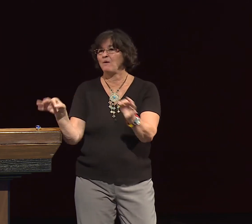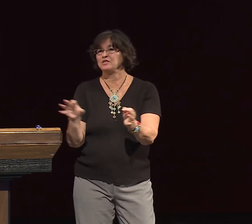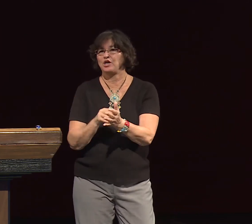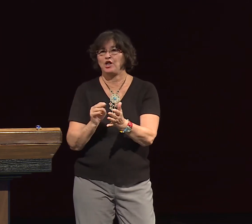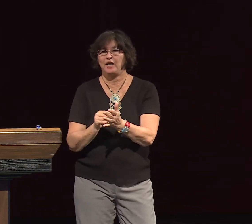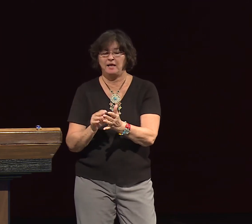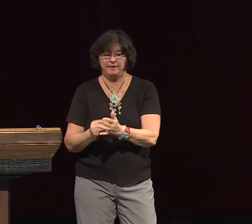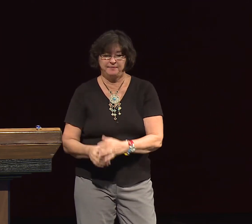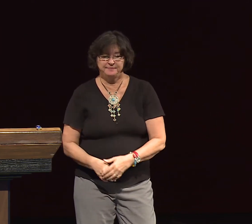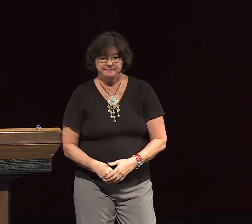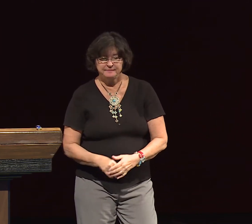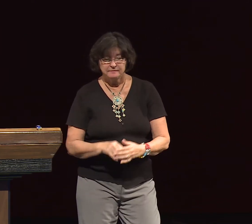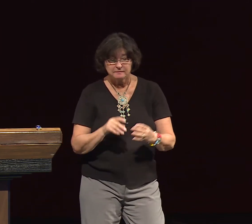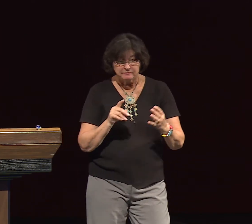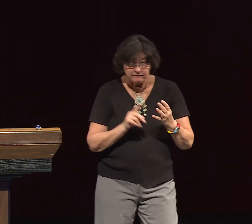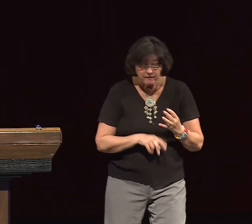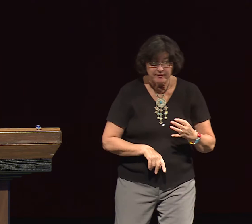that's being learned.